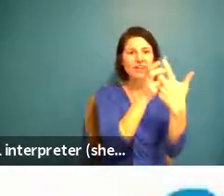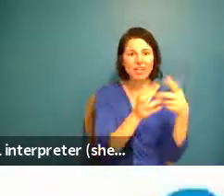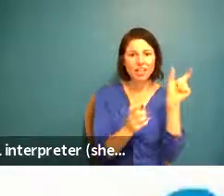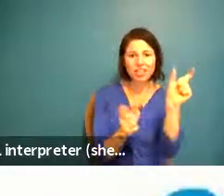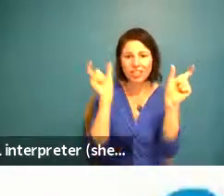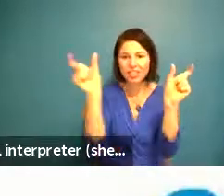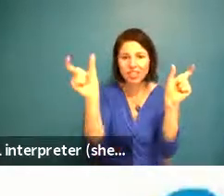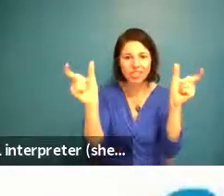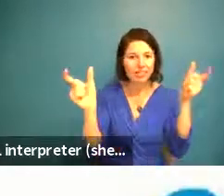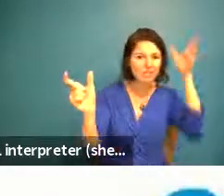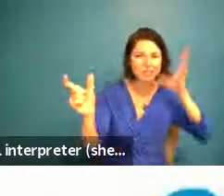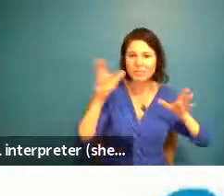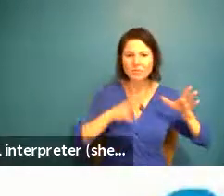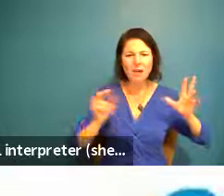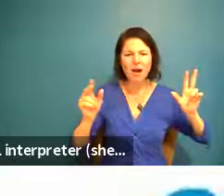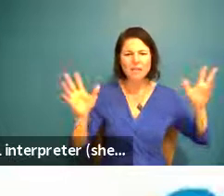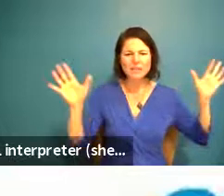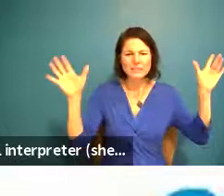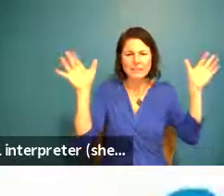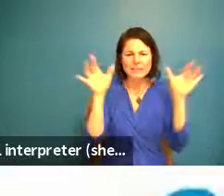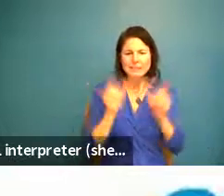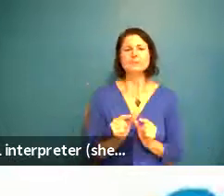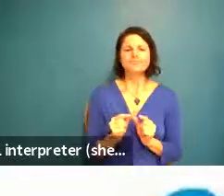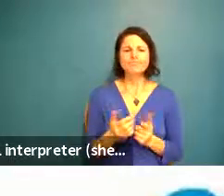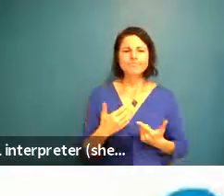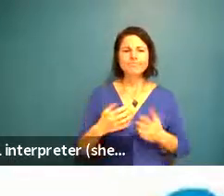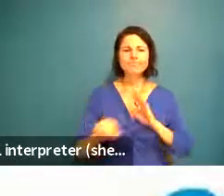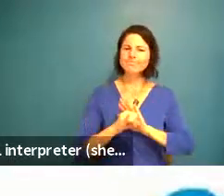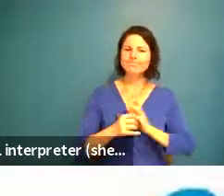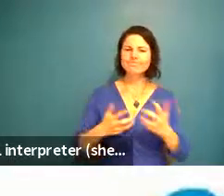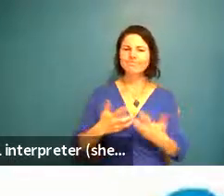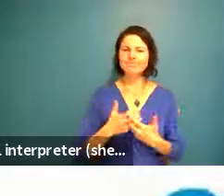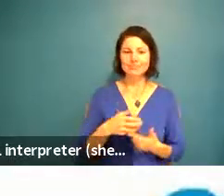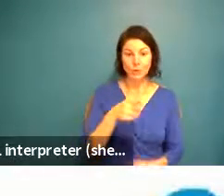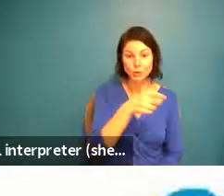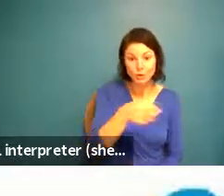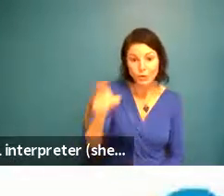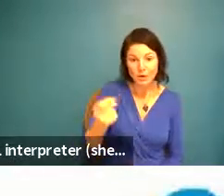to describe ourselves. And you don't need to know all of these labels, you don't really need to understand them or know all of them.